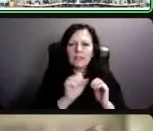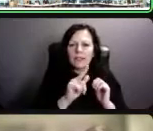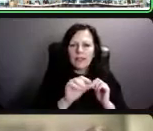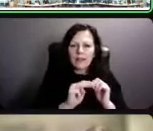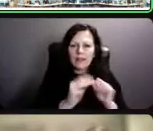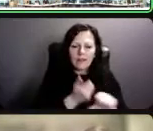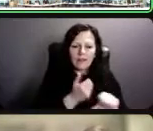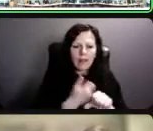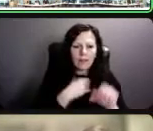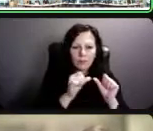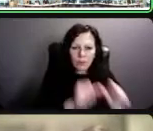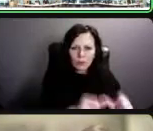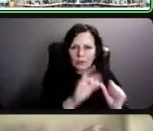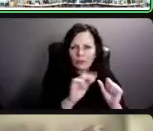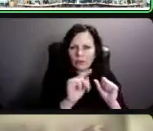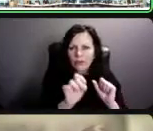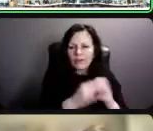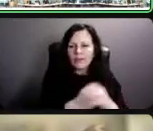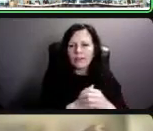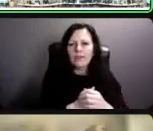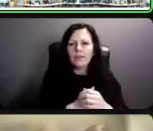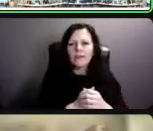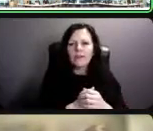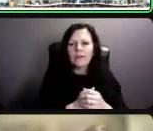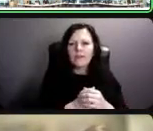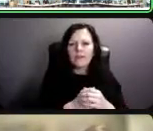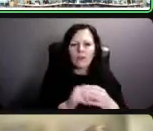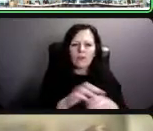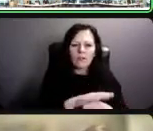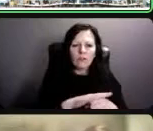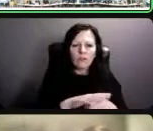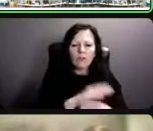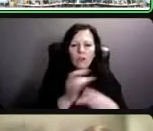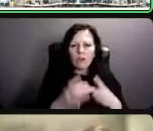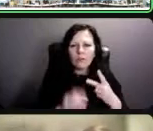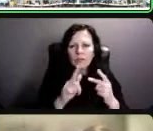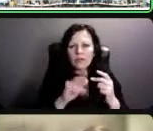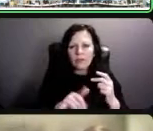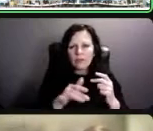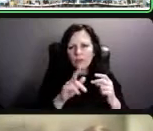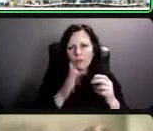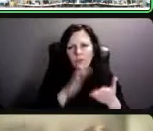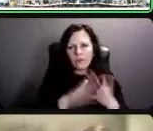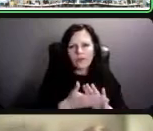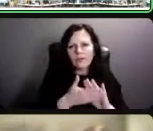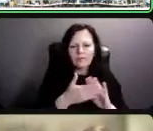THERE'S ALSO DECOMPRESSING BURSTSAUTHORITY THAT TARGET